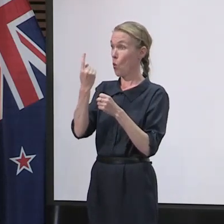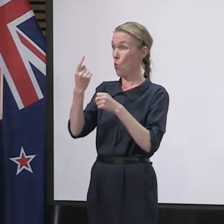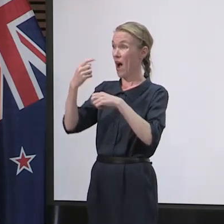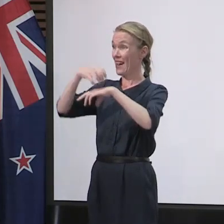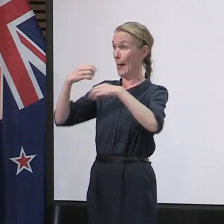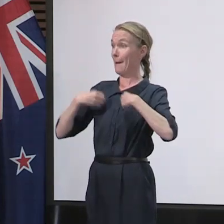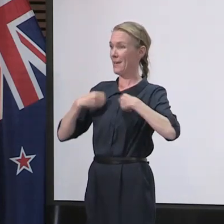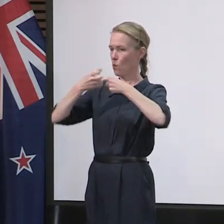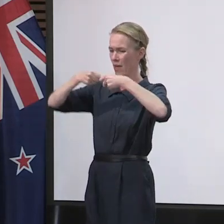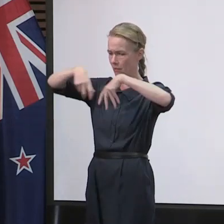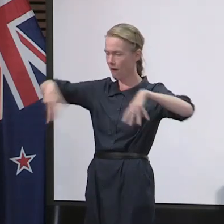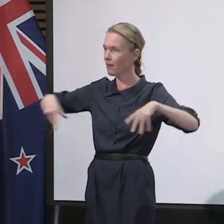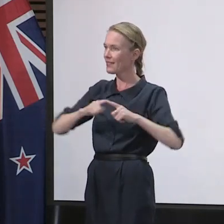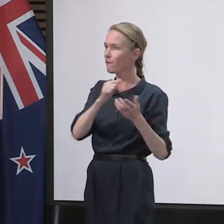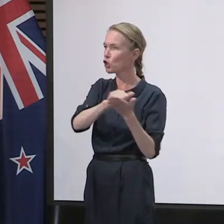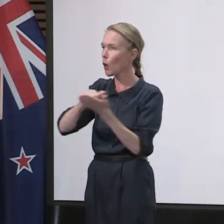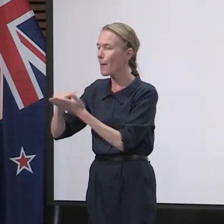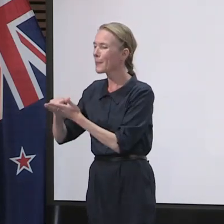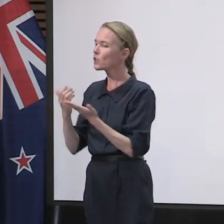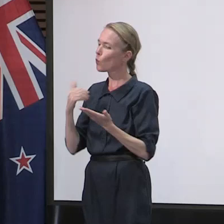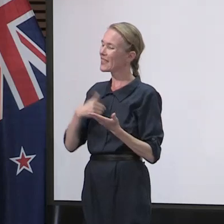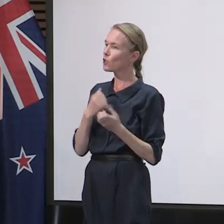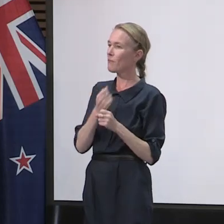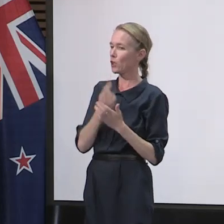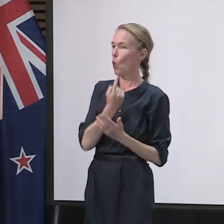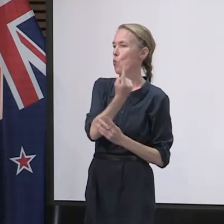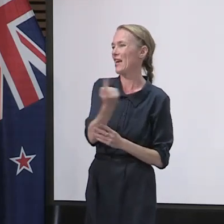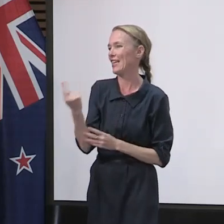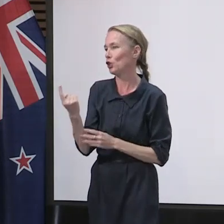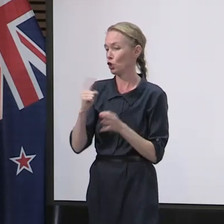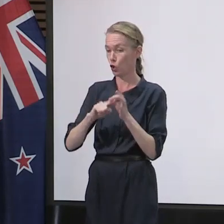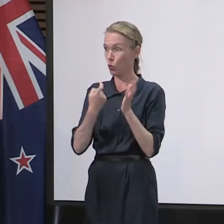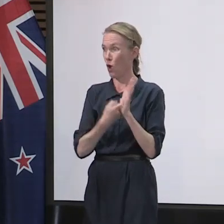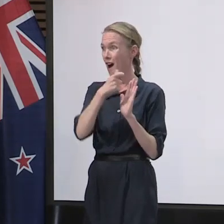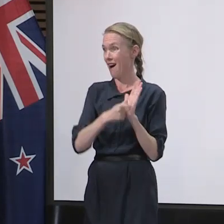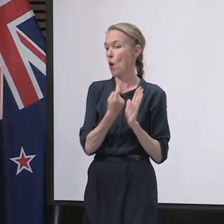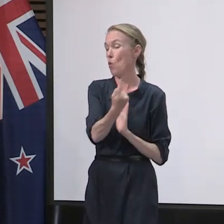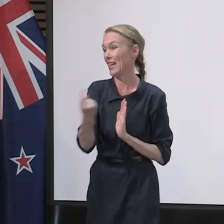branches, there's work to ensure that each branch has a